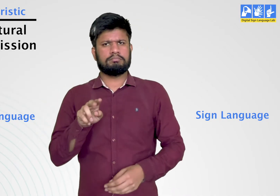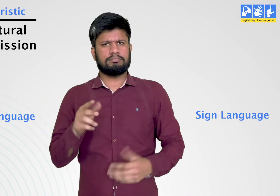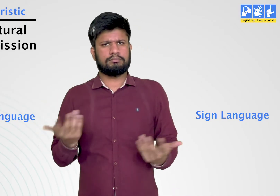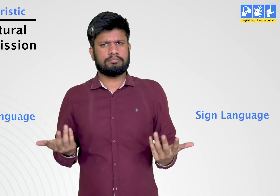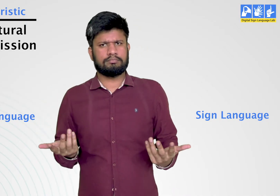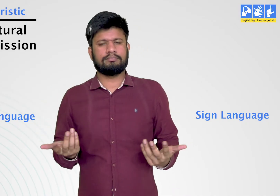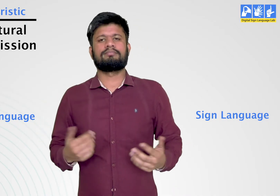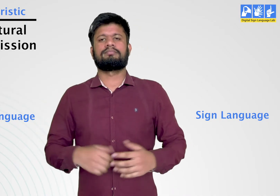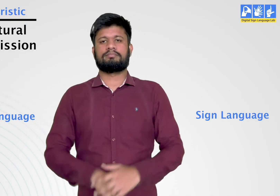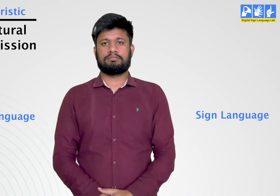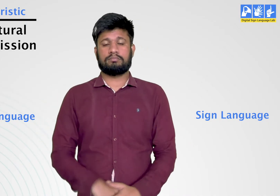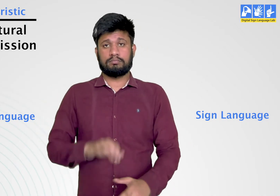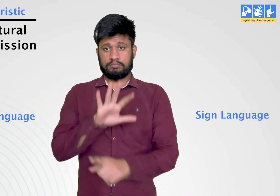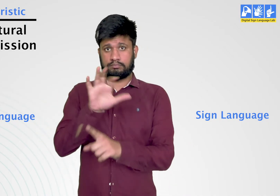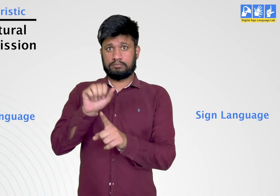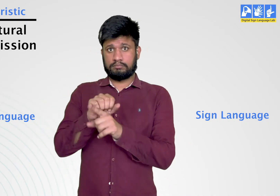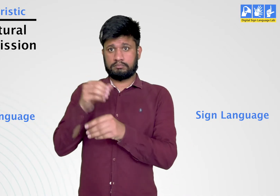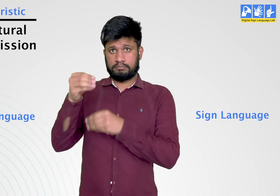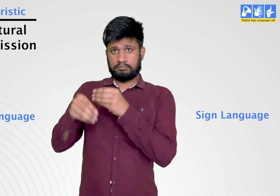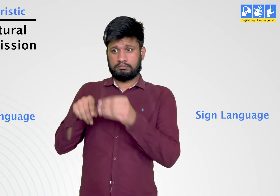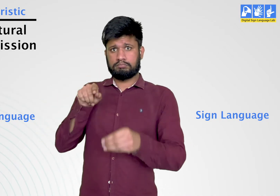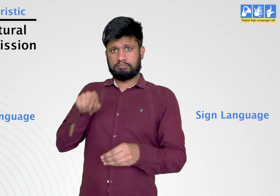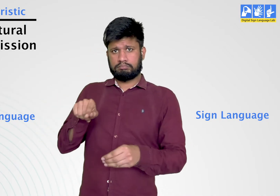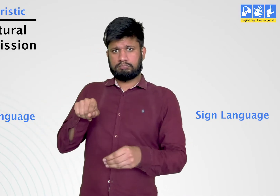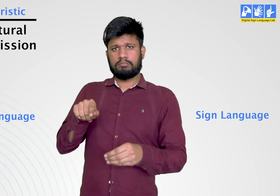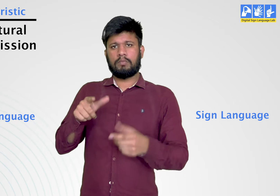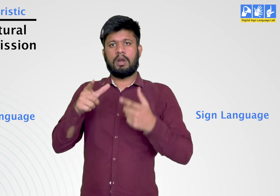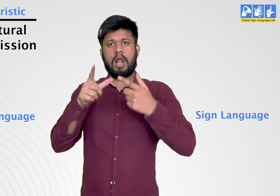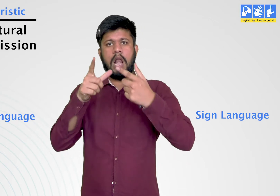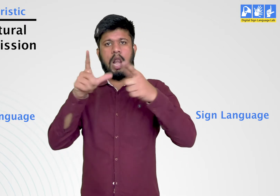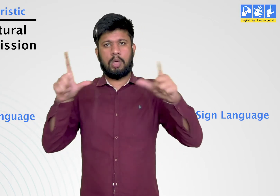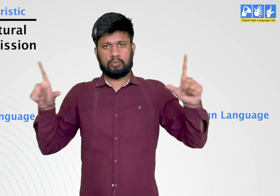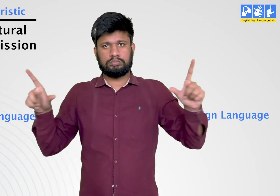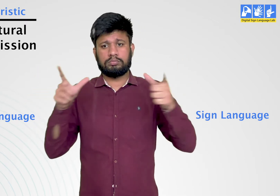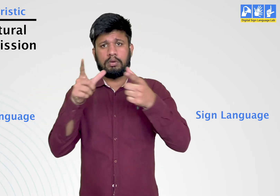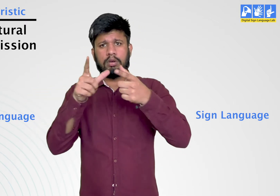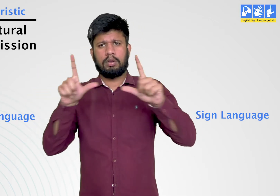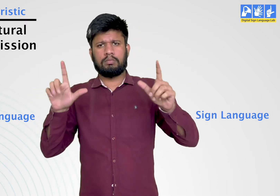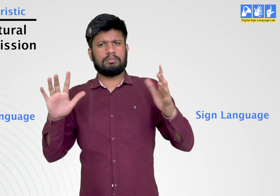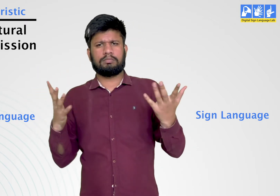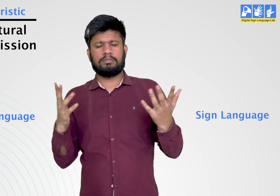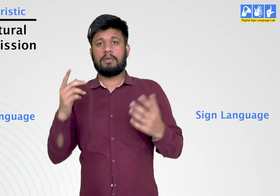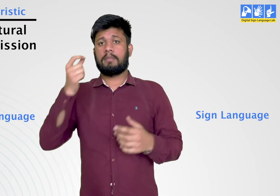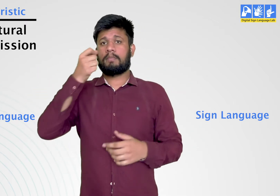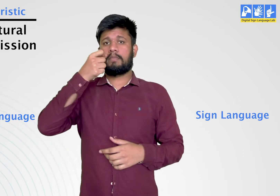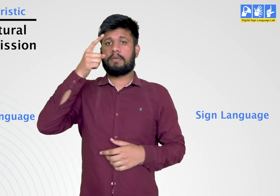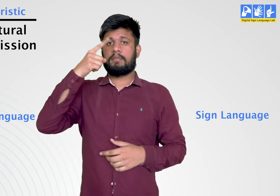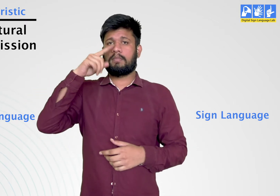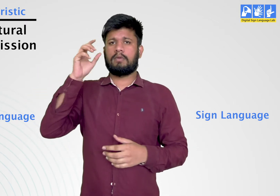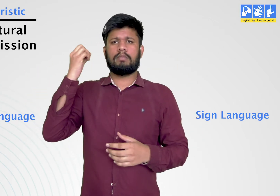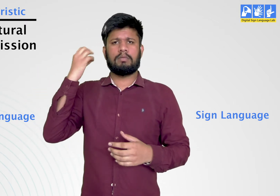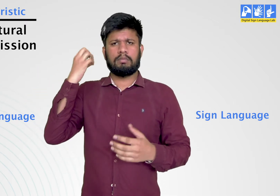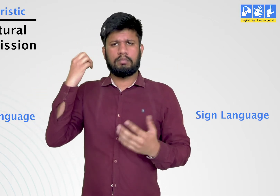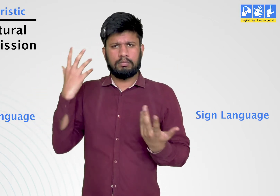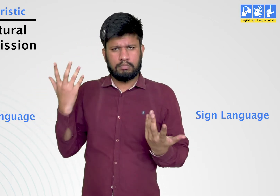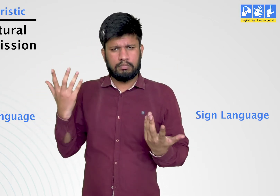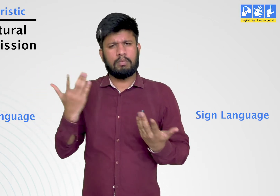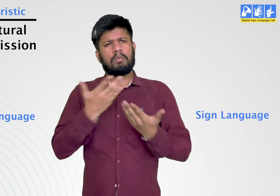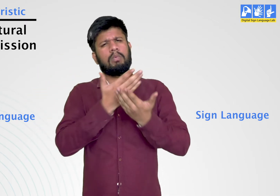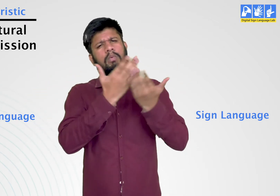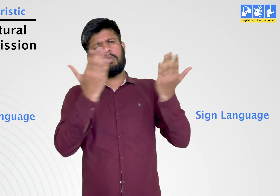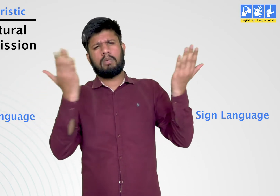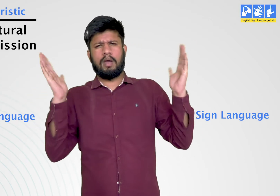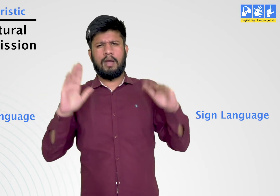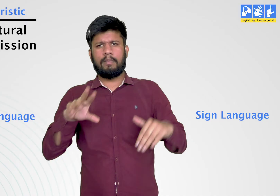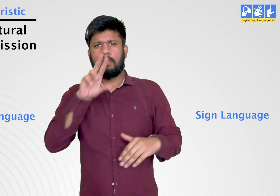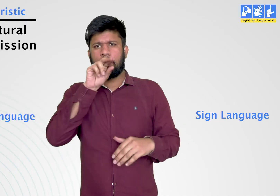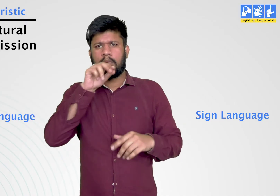We all receive our mother tongue from our parents.